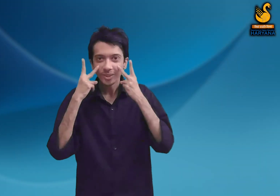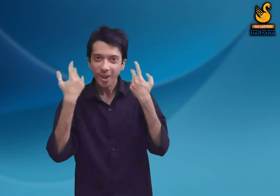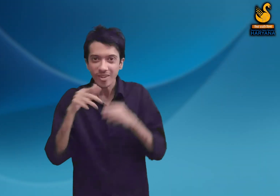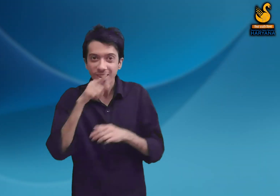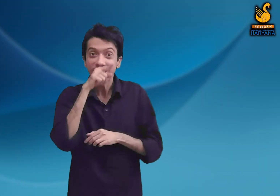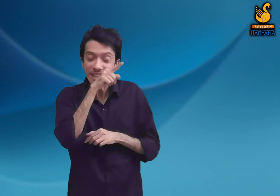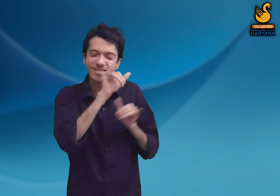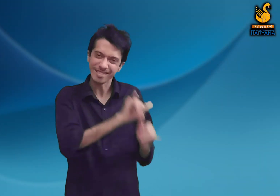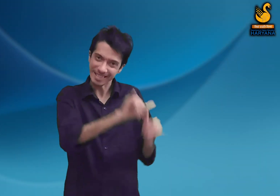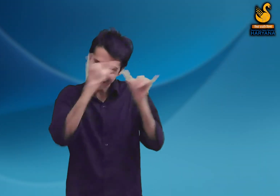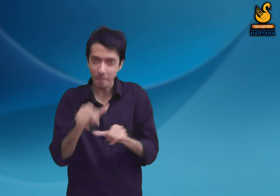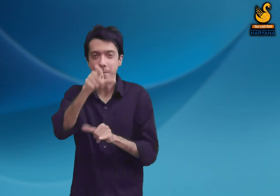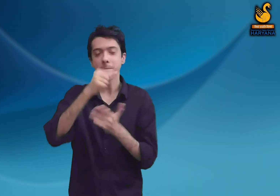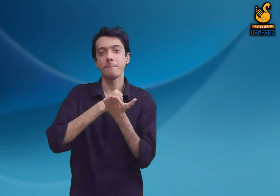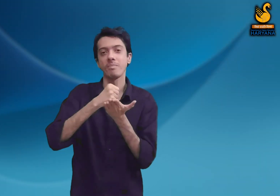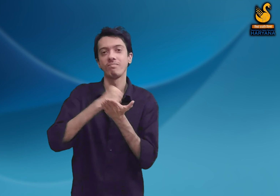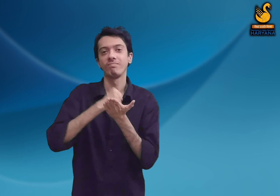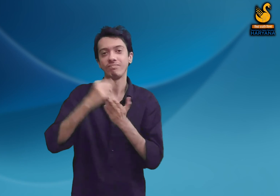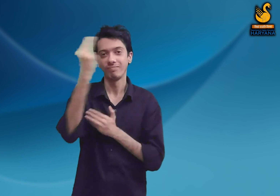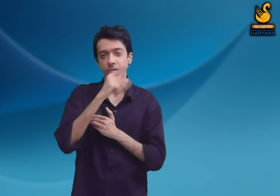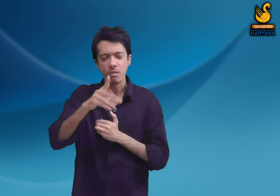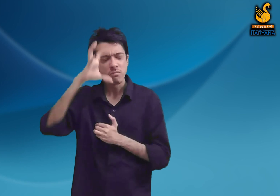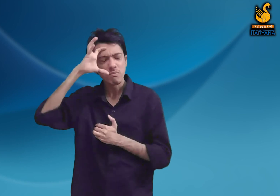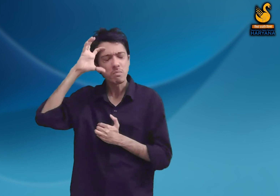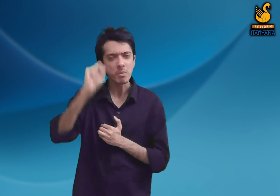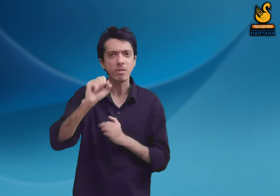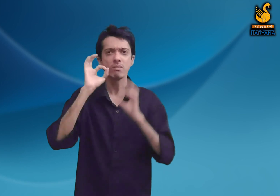Did you see this. You need to practice the same and remember all the steps.